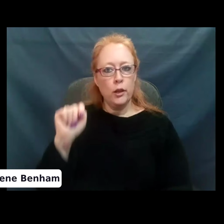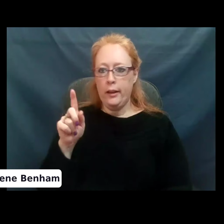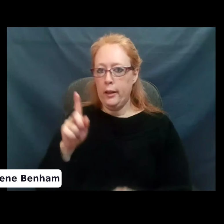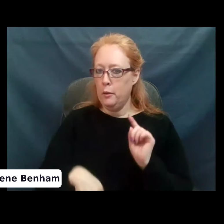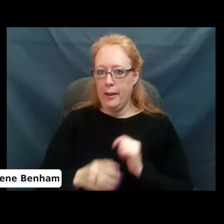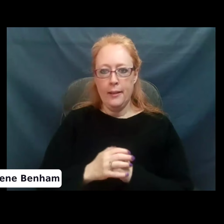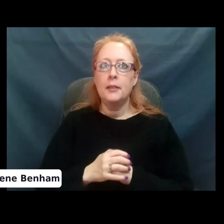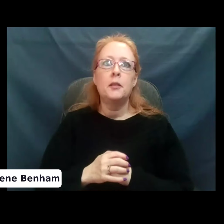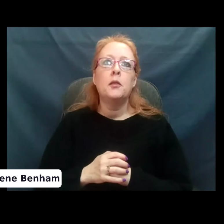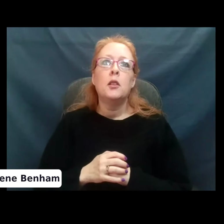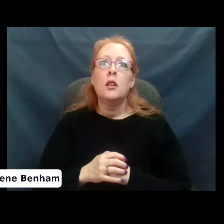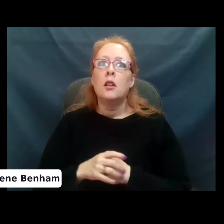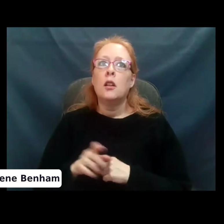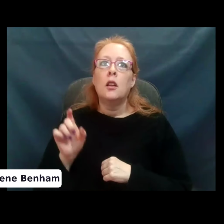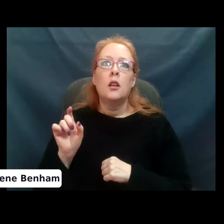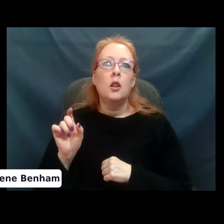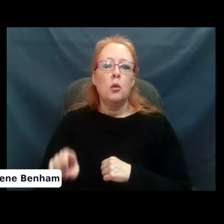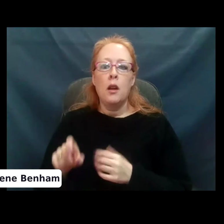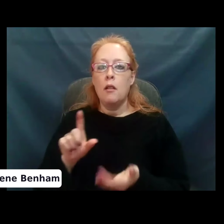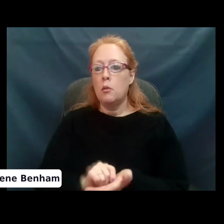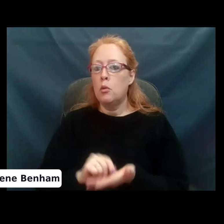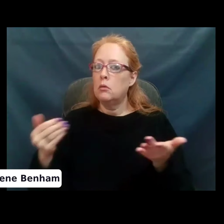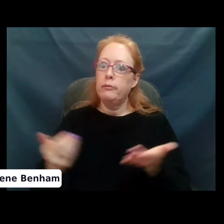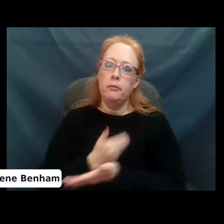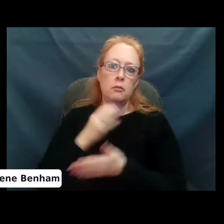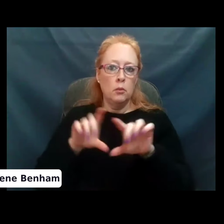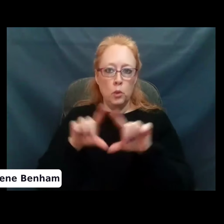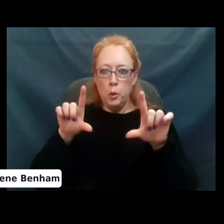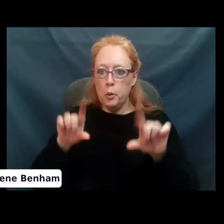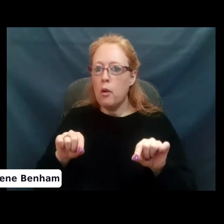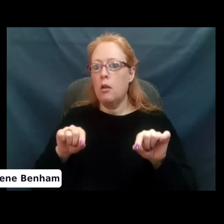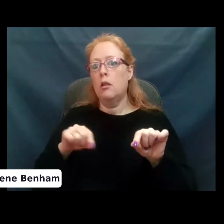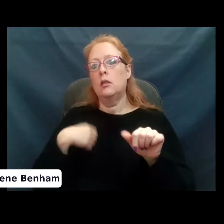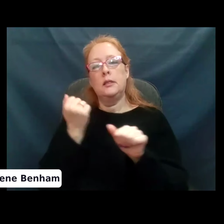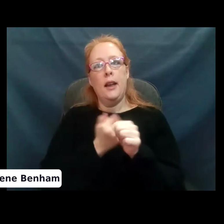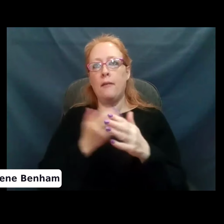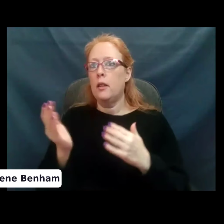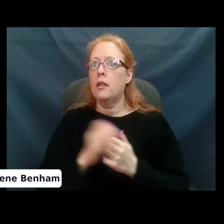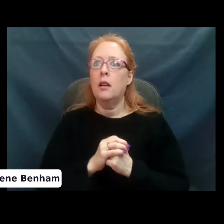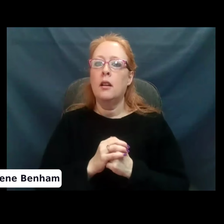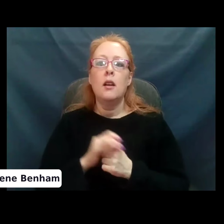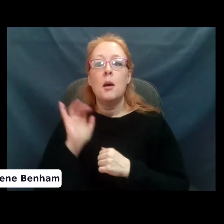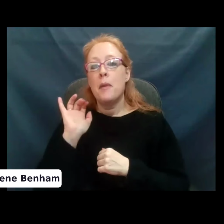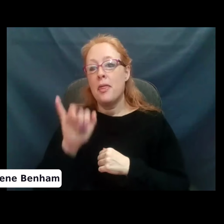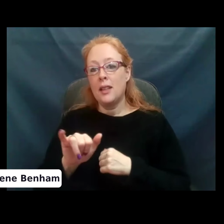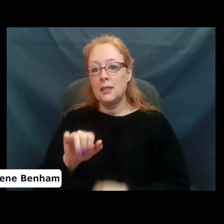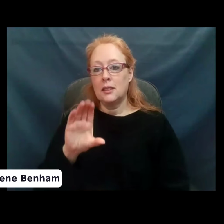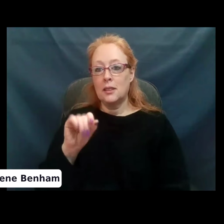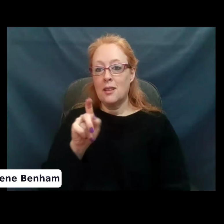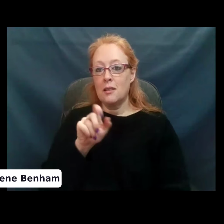And that's why it is forget it. Daniel: You would have to reprint an entire new set of cards.